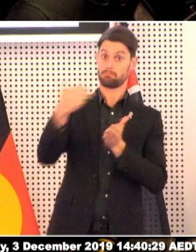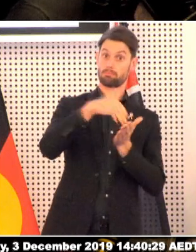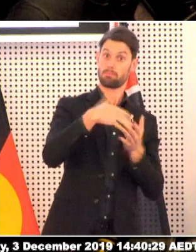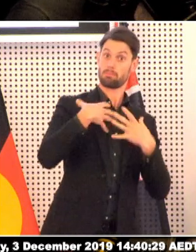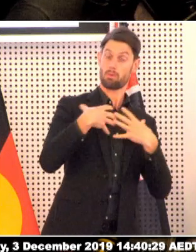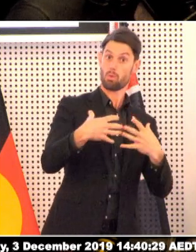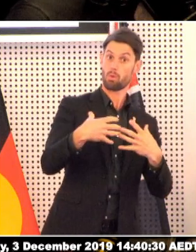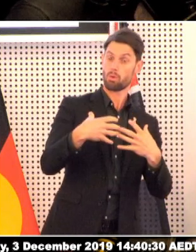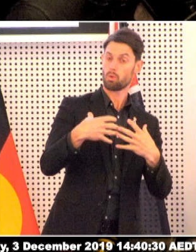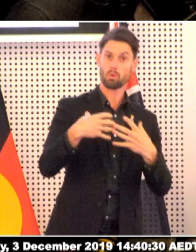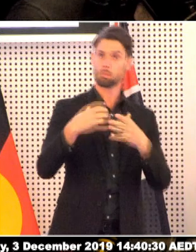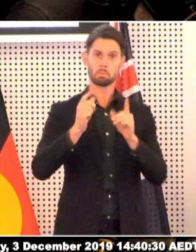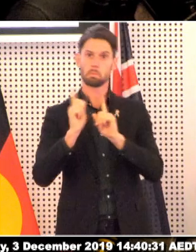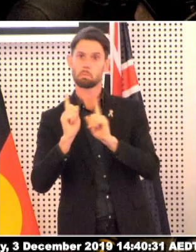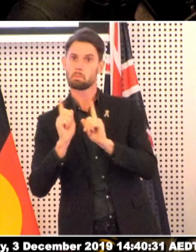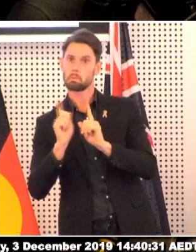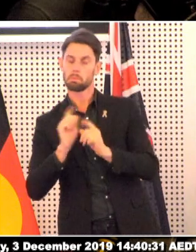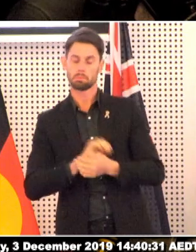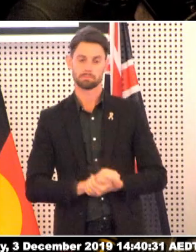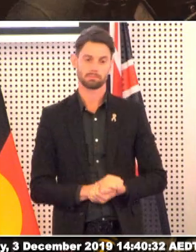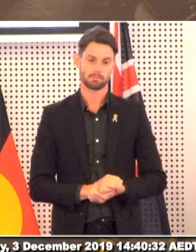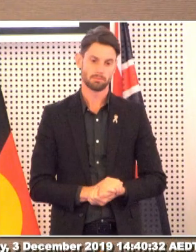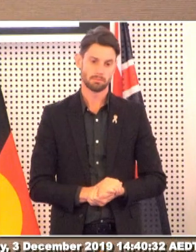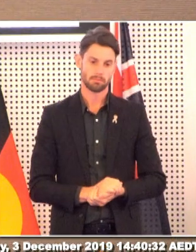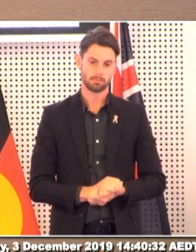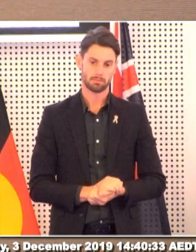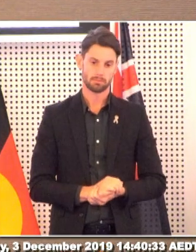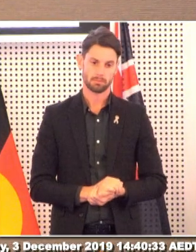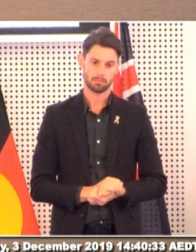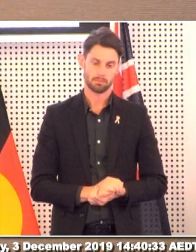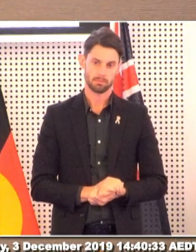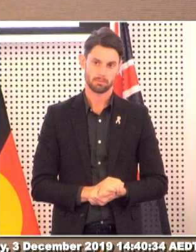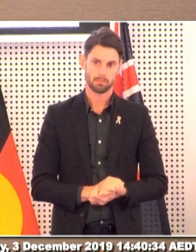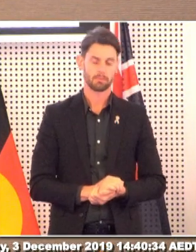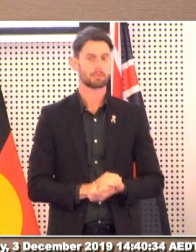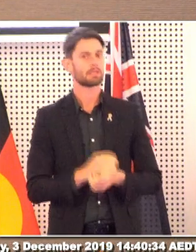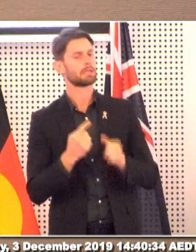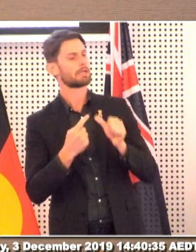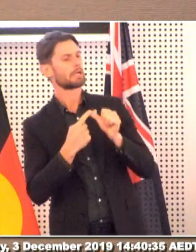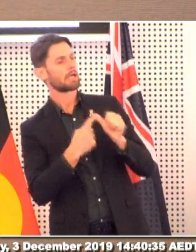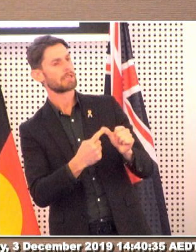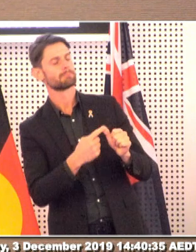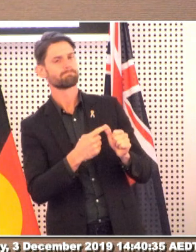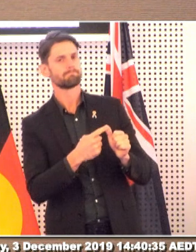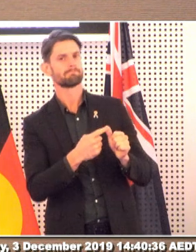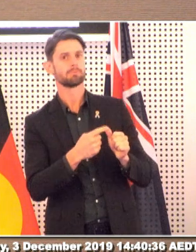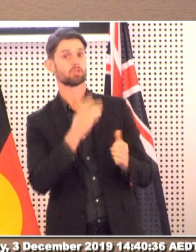that you already have under the Charter? Look, I’ll probably start with the Guardianship and Administration Act of